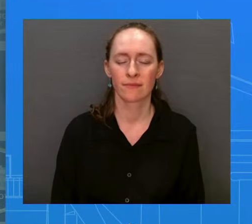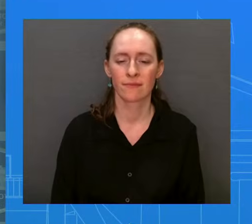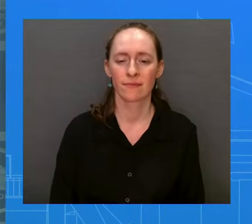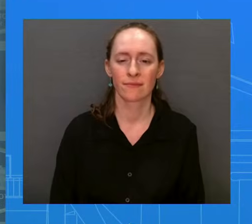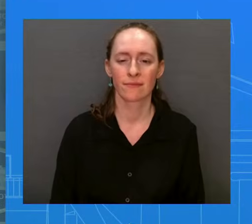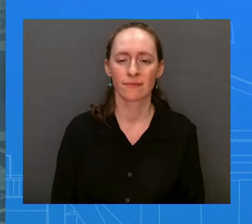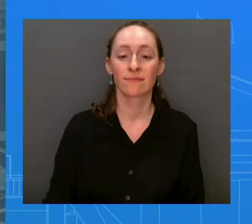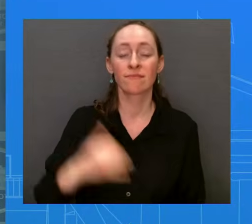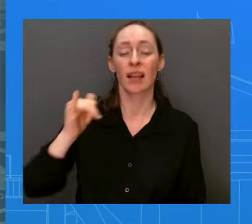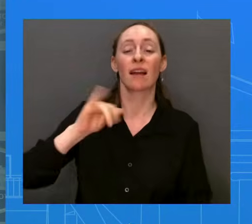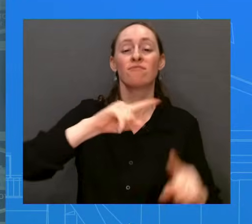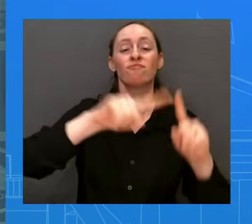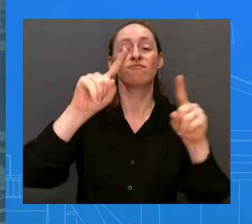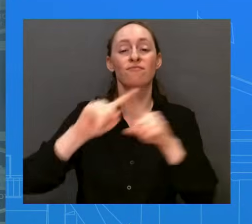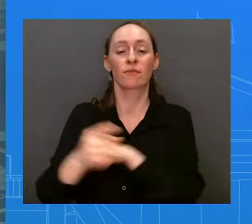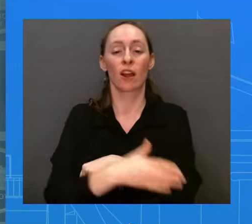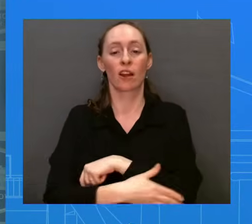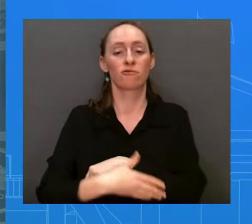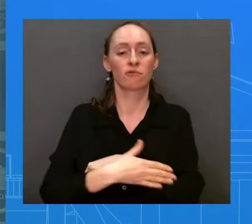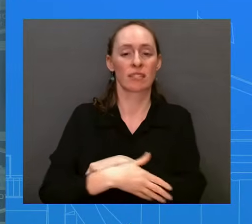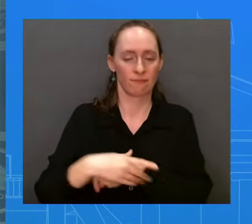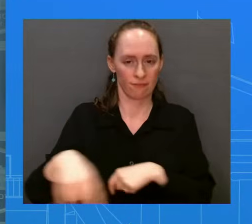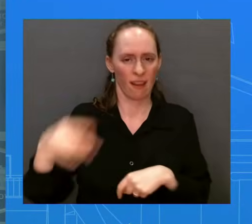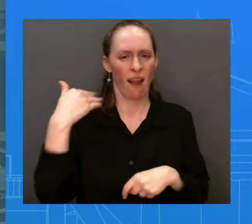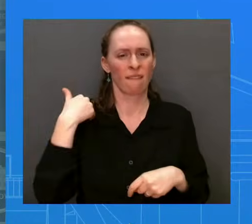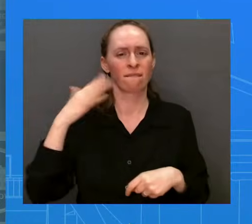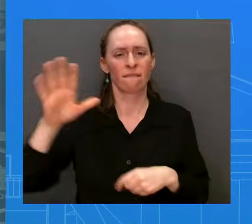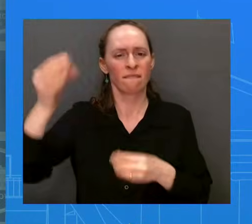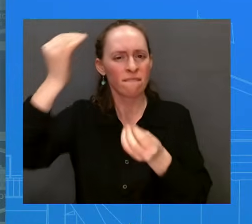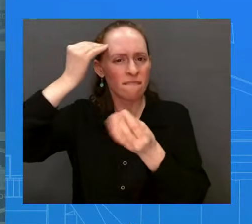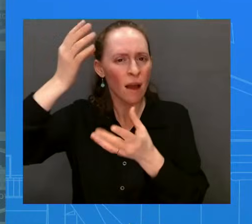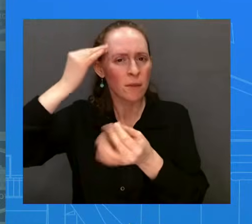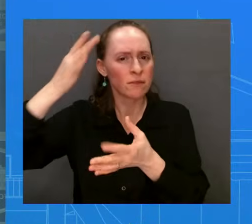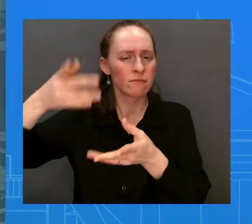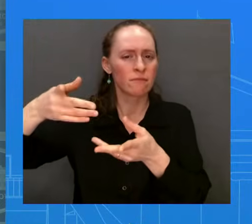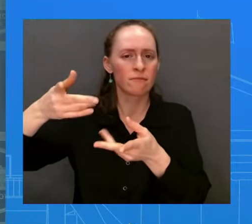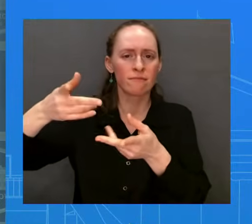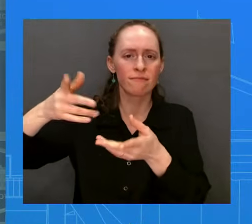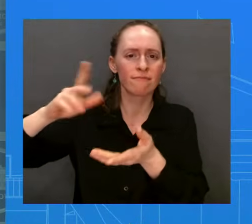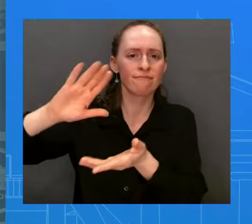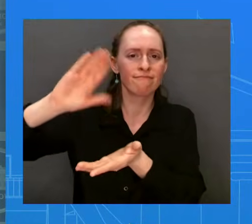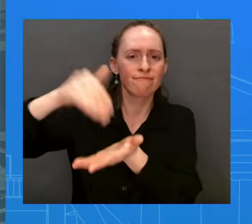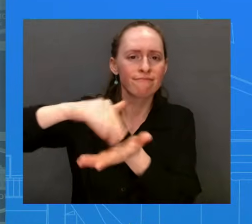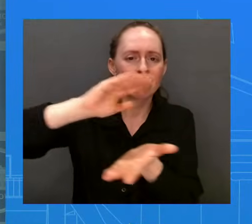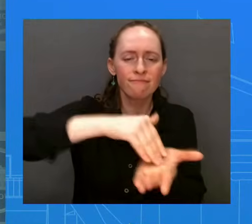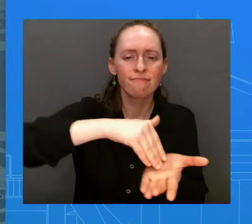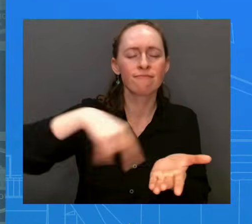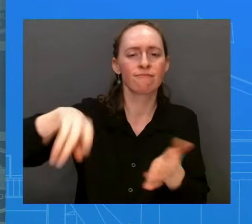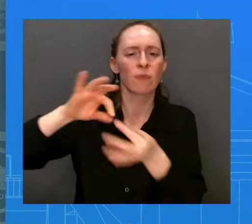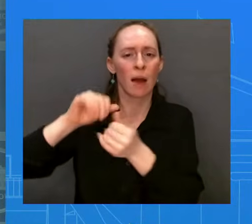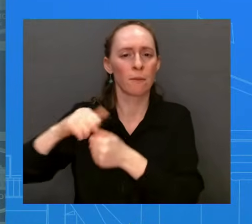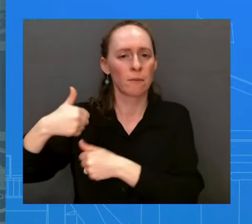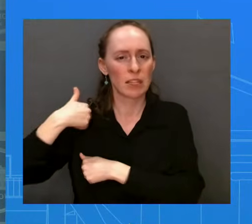Mr. Kirby: If you're -- let me just put a fork in this. If the implication is that, you know,